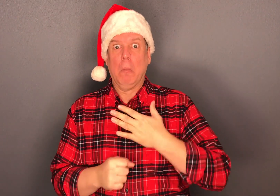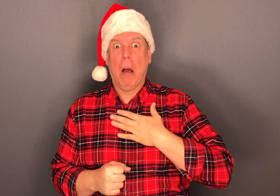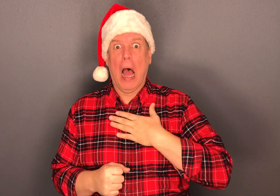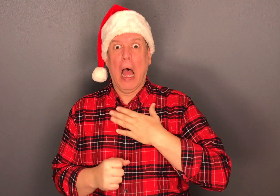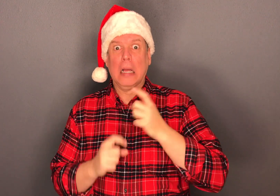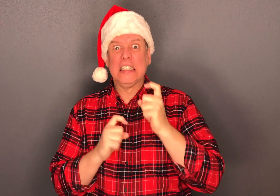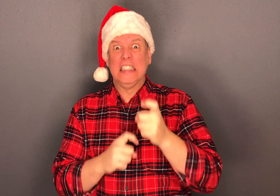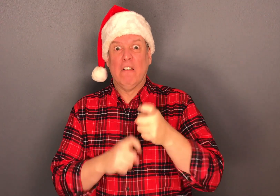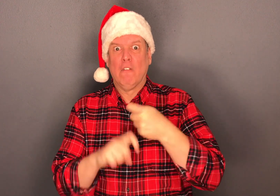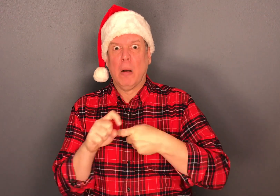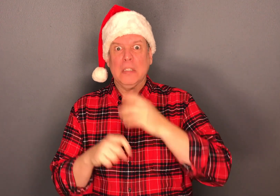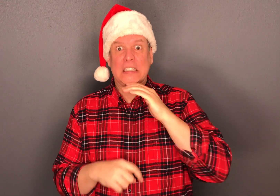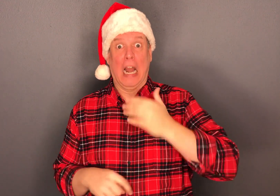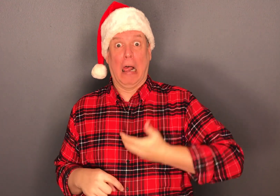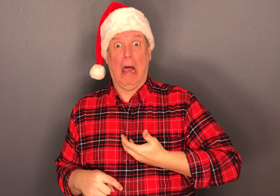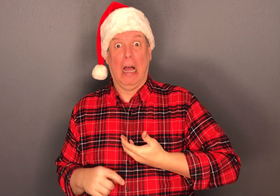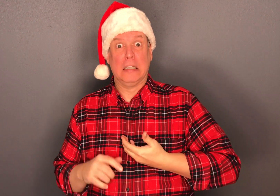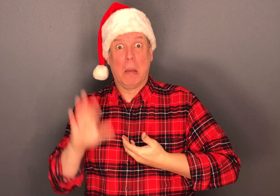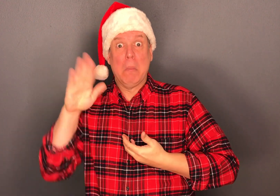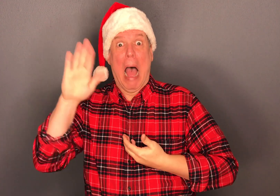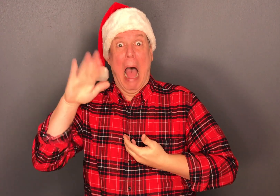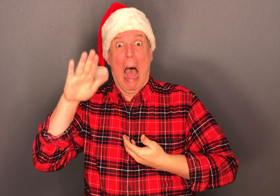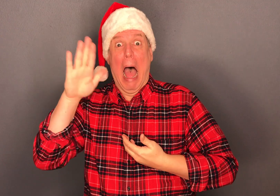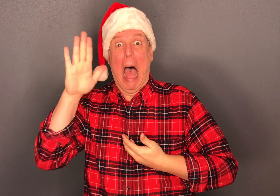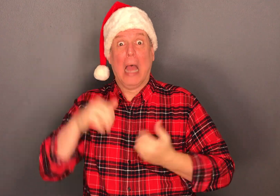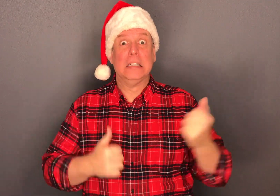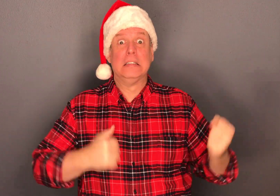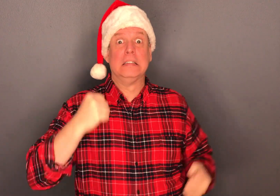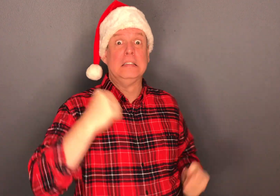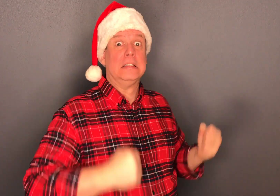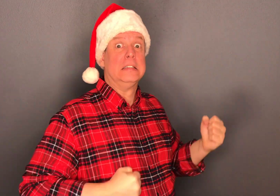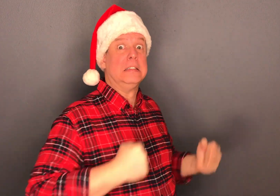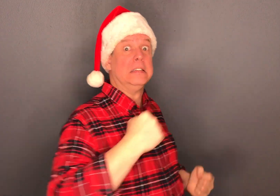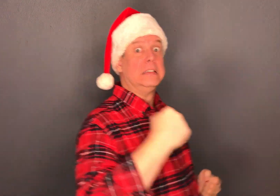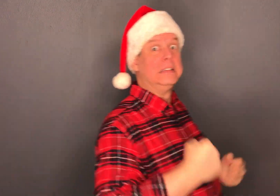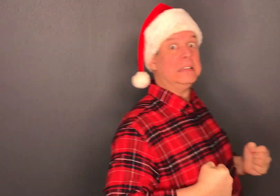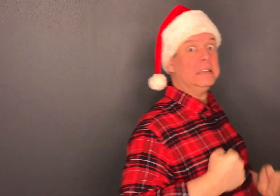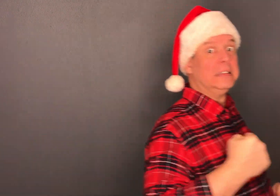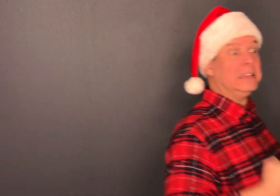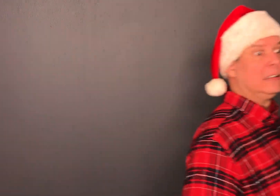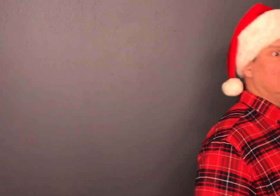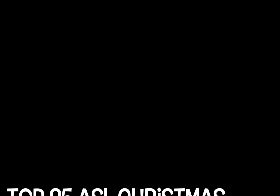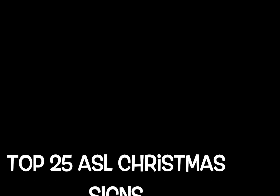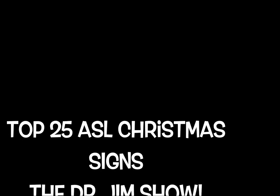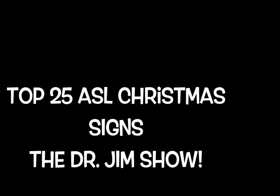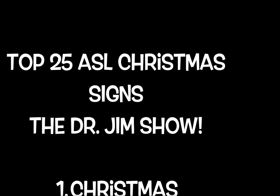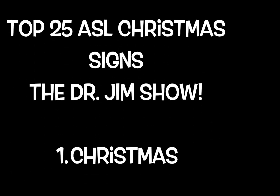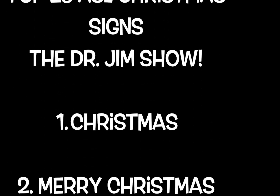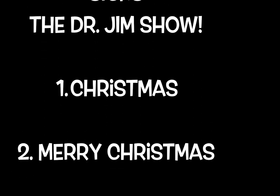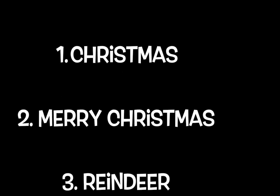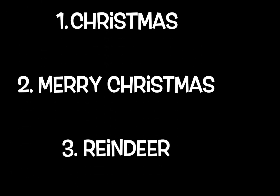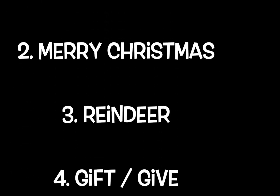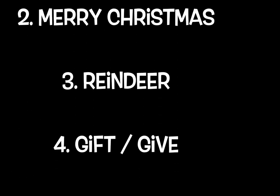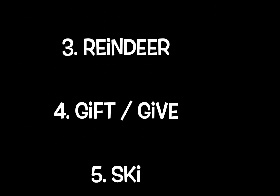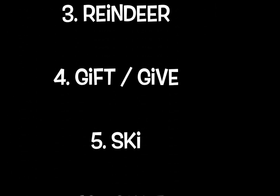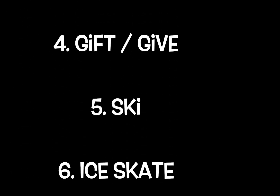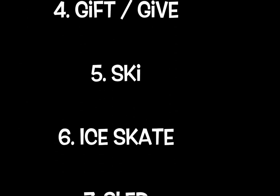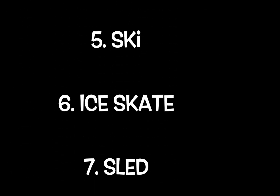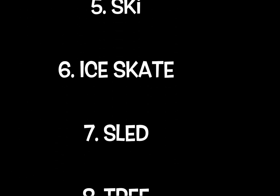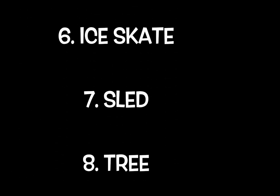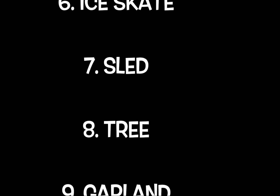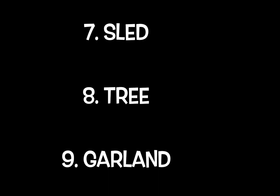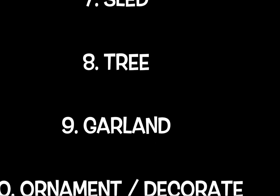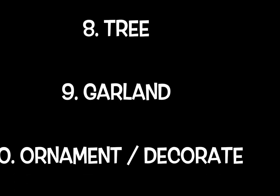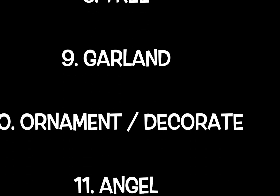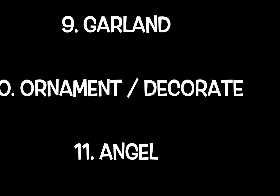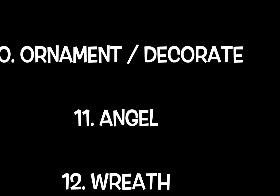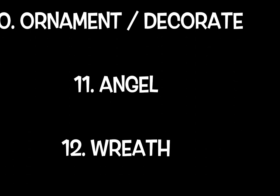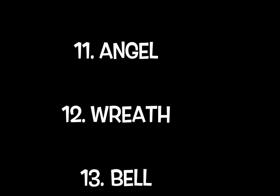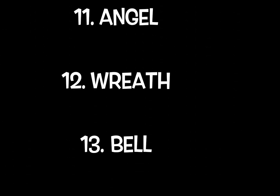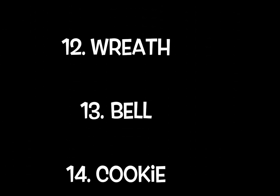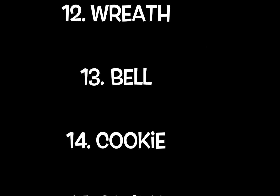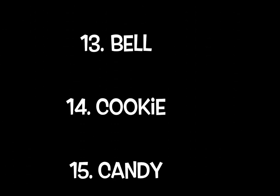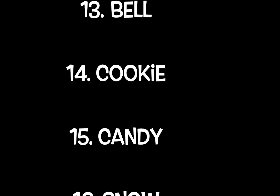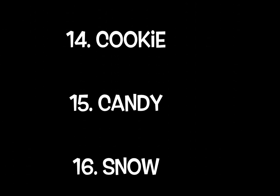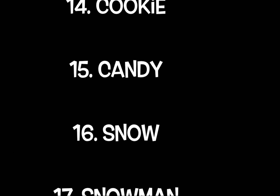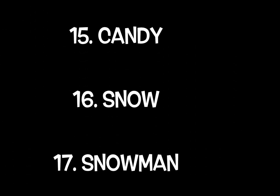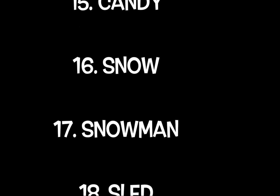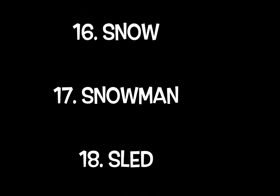I'm gonna go get my gifts from Santa by